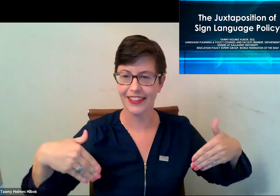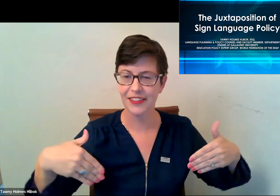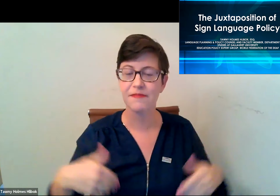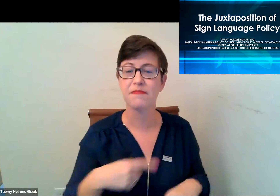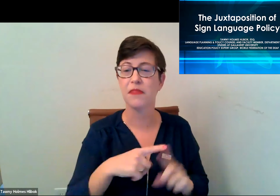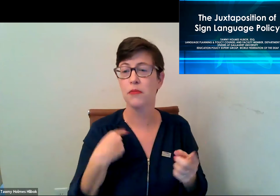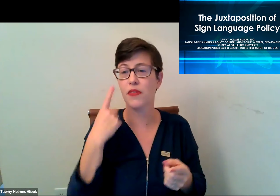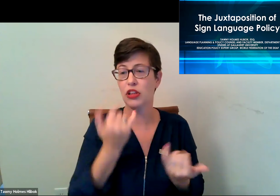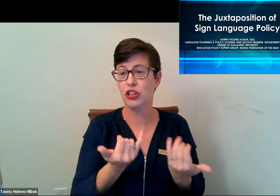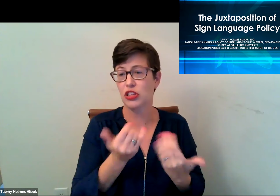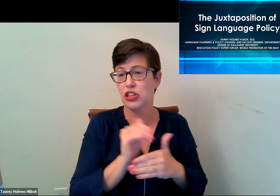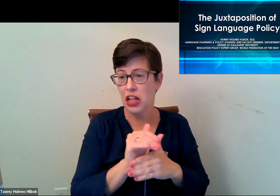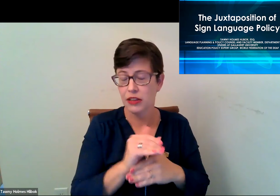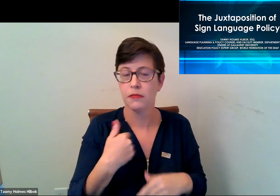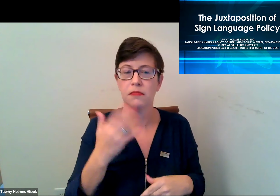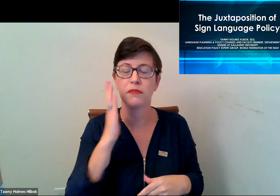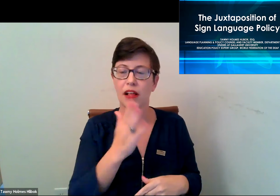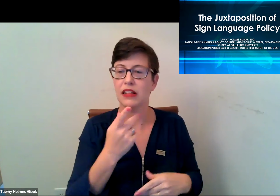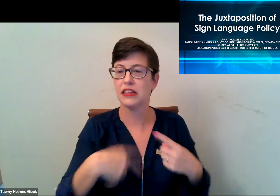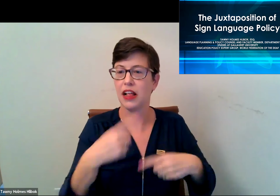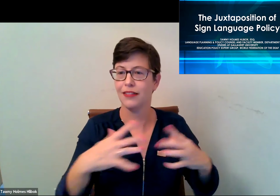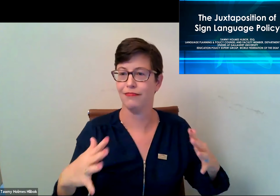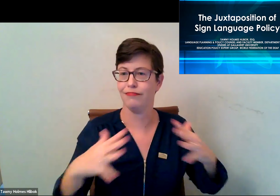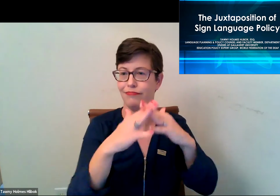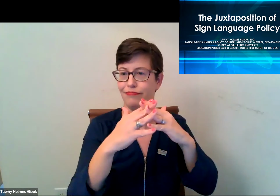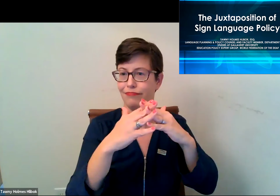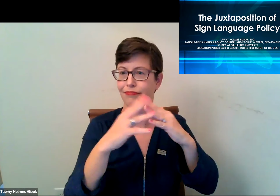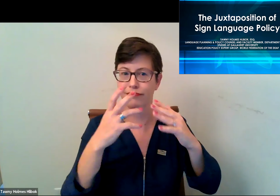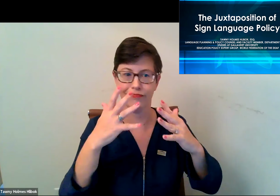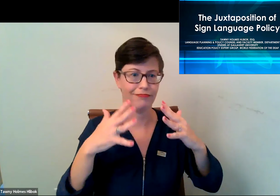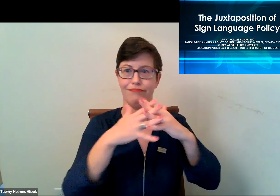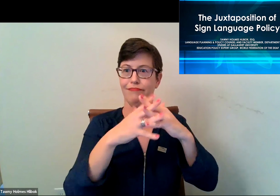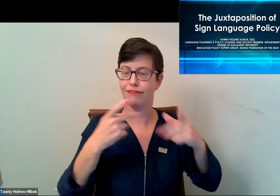We don't have a standard, a sign for juxtaposition so tonight i'm going to share a design review.